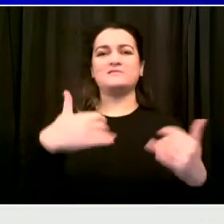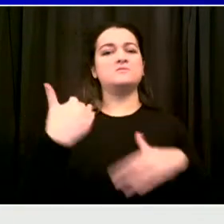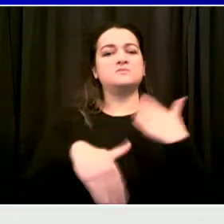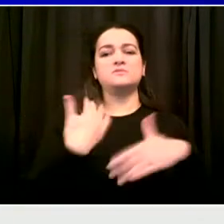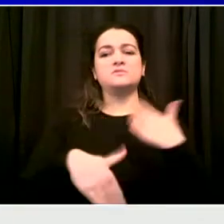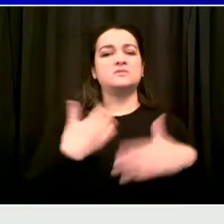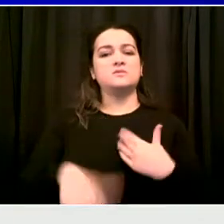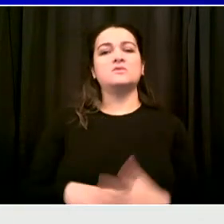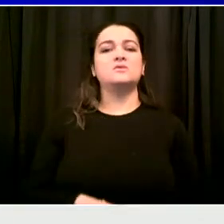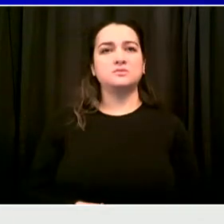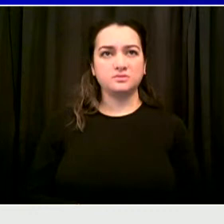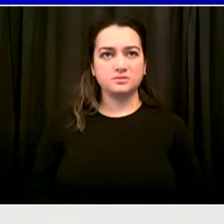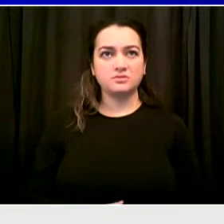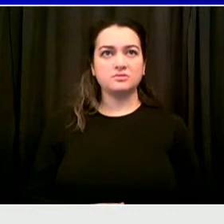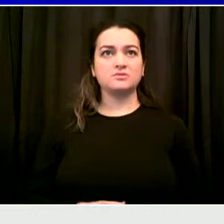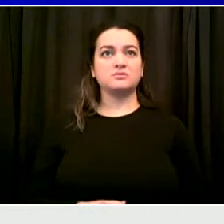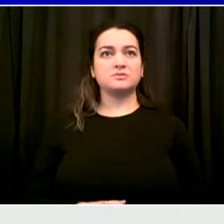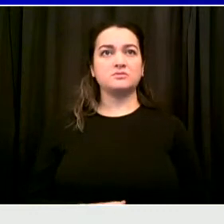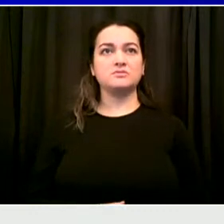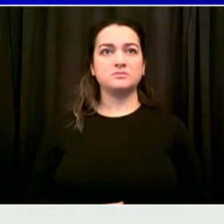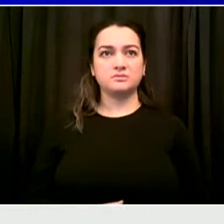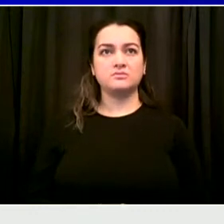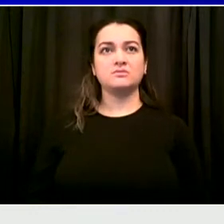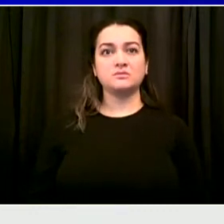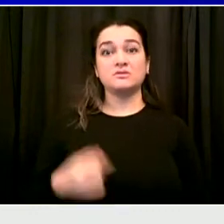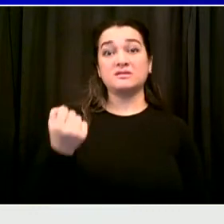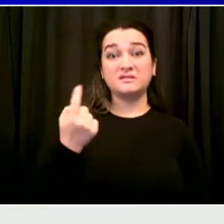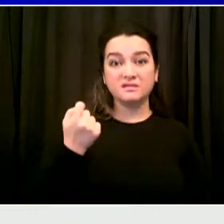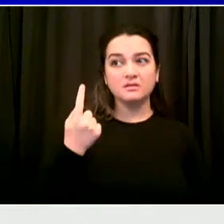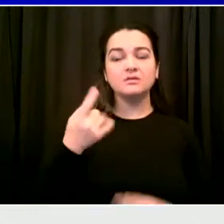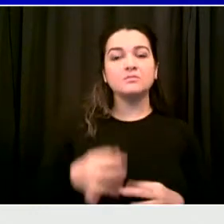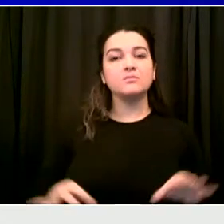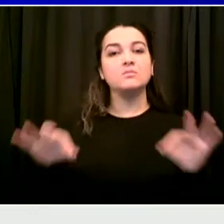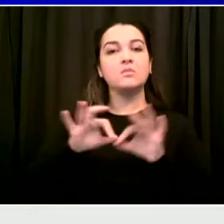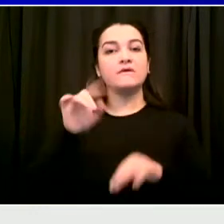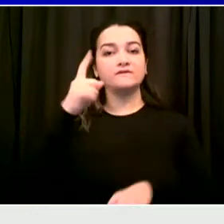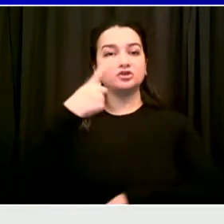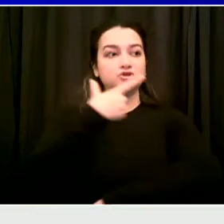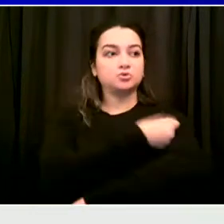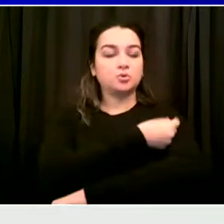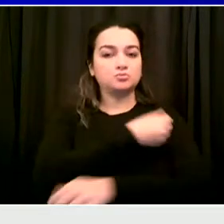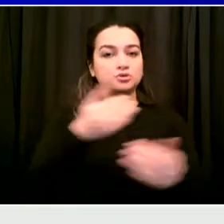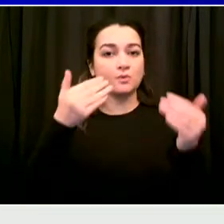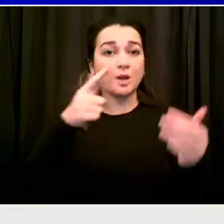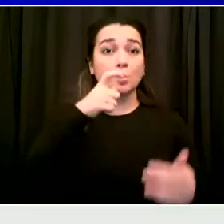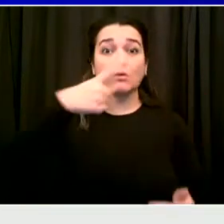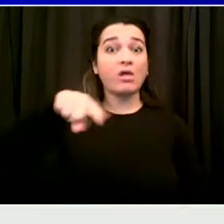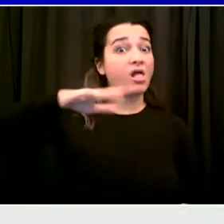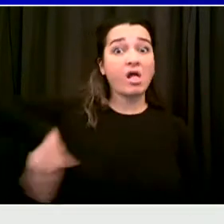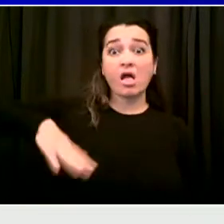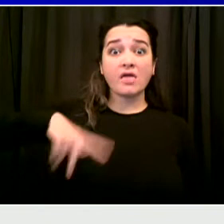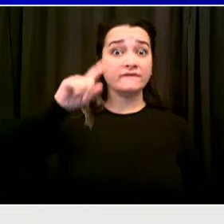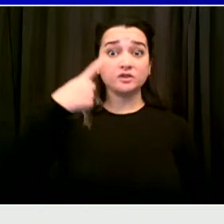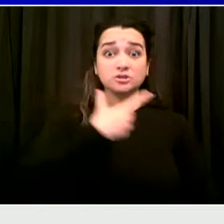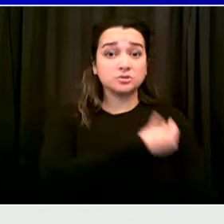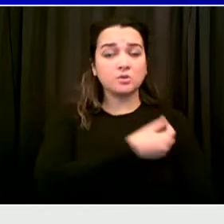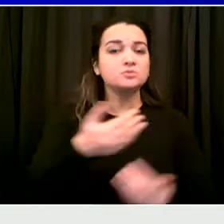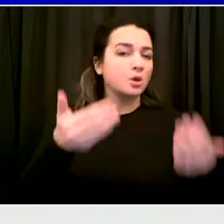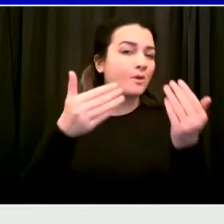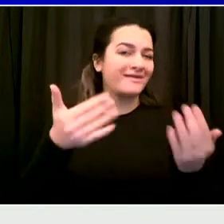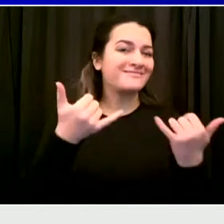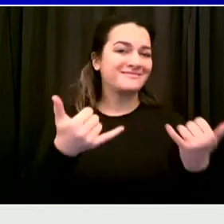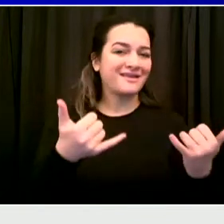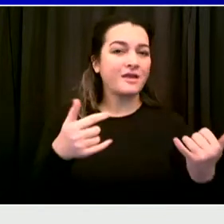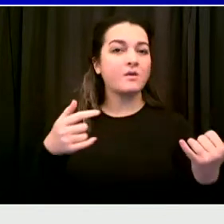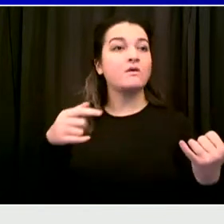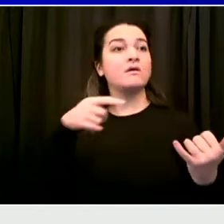AS IF IN WARTIME.